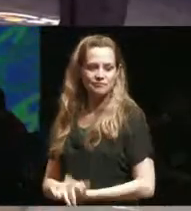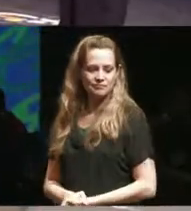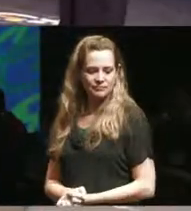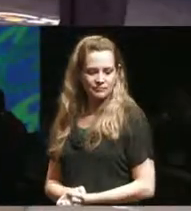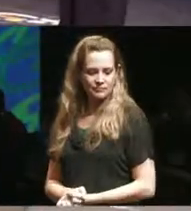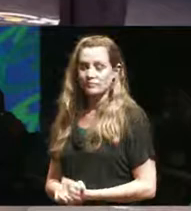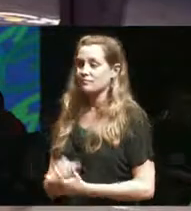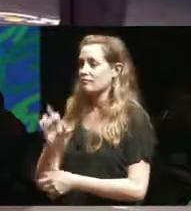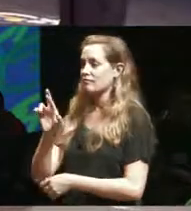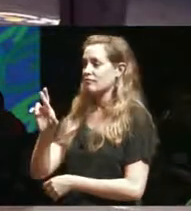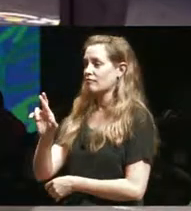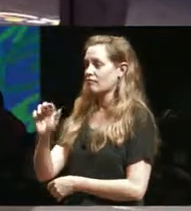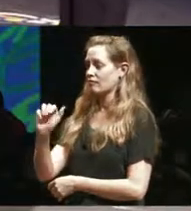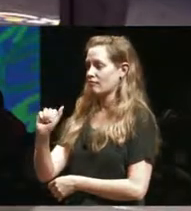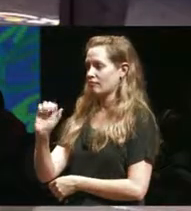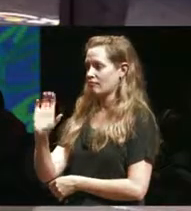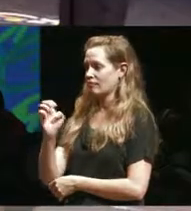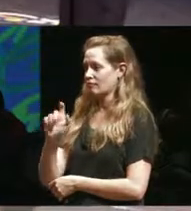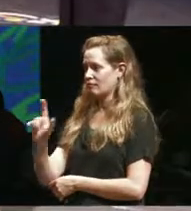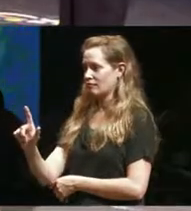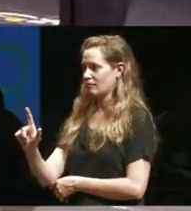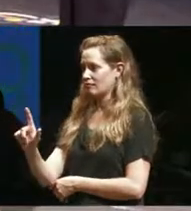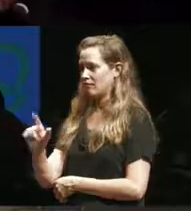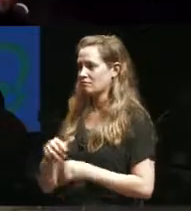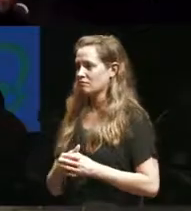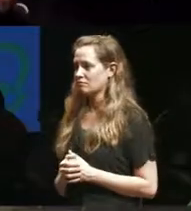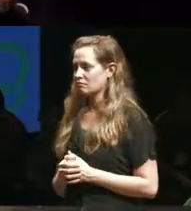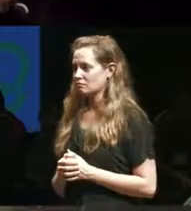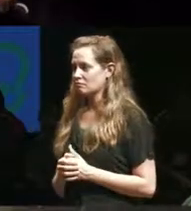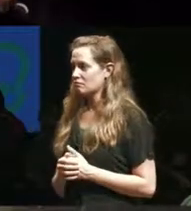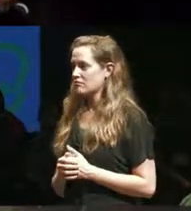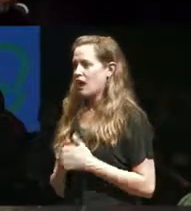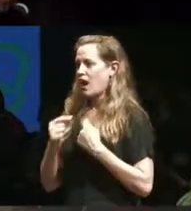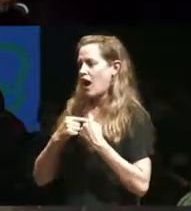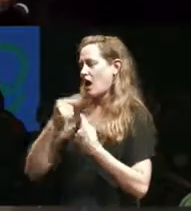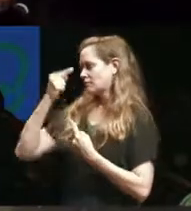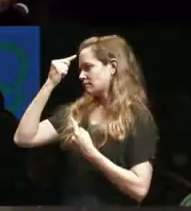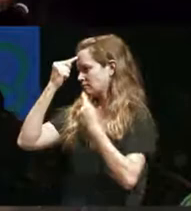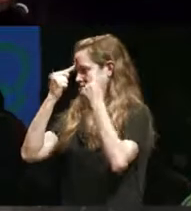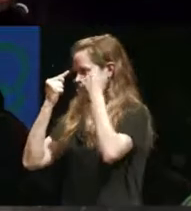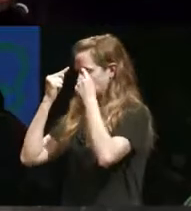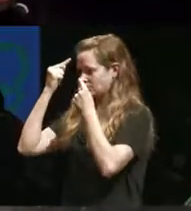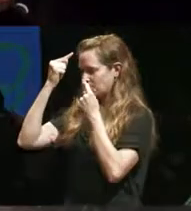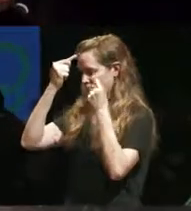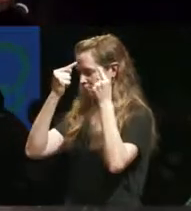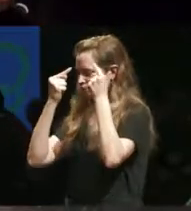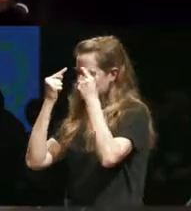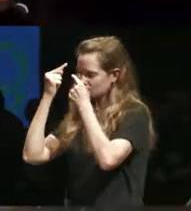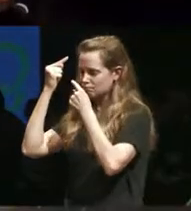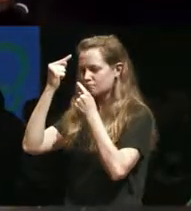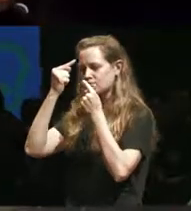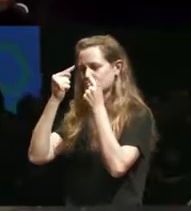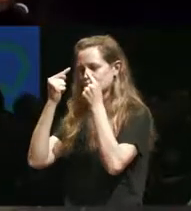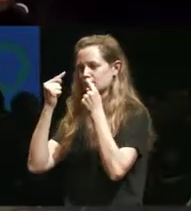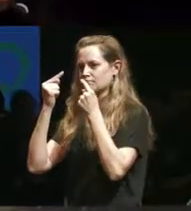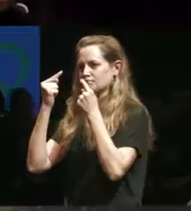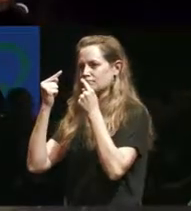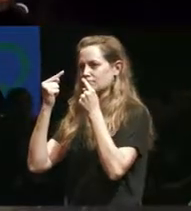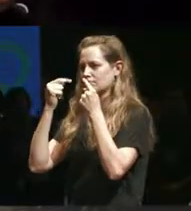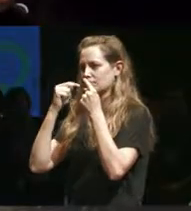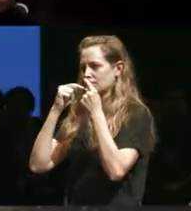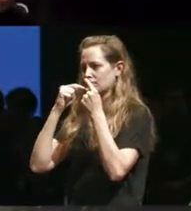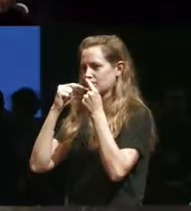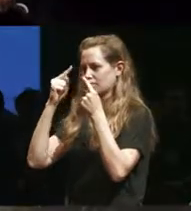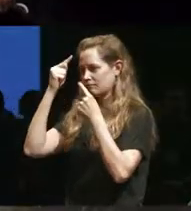Rachel speaking again and I'm thinking about how we need to bring this into our